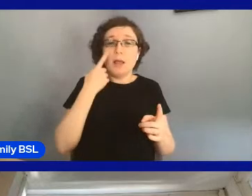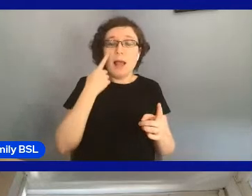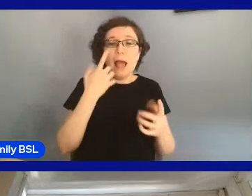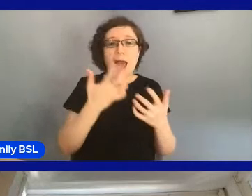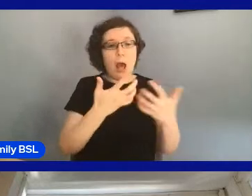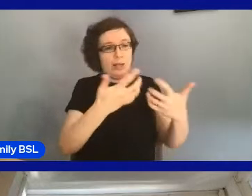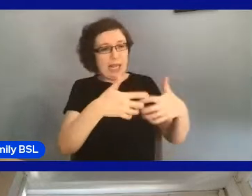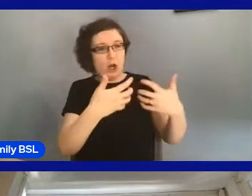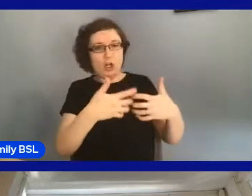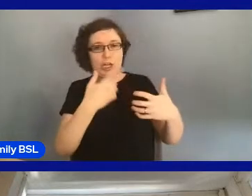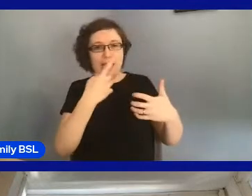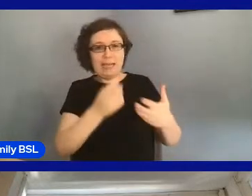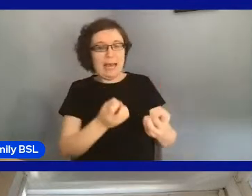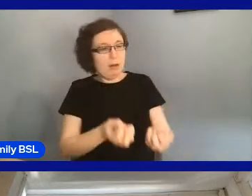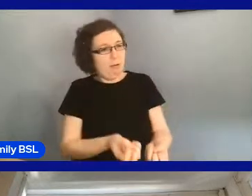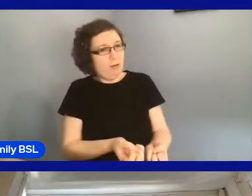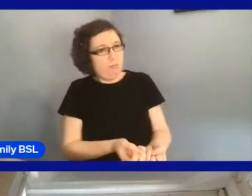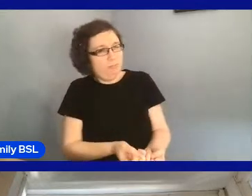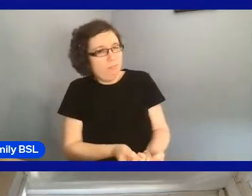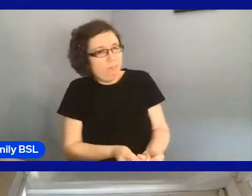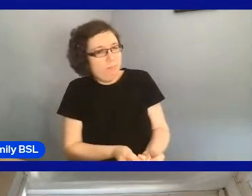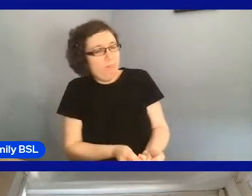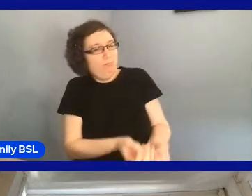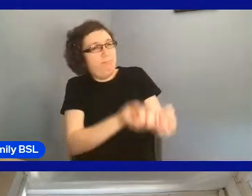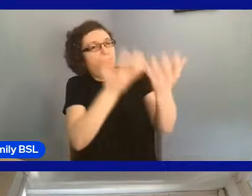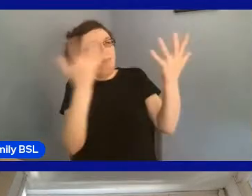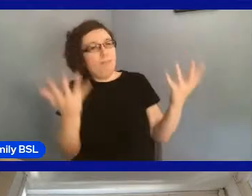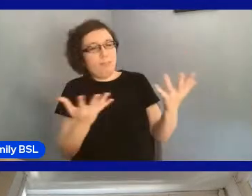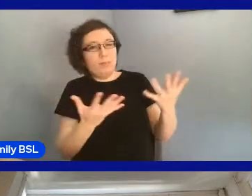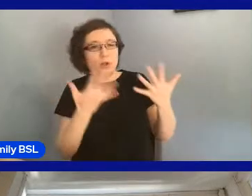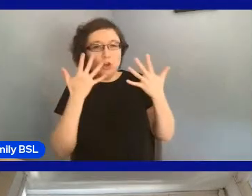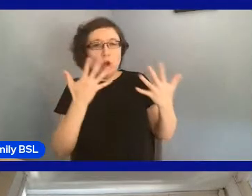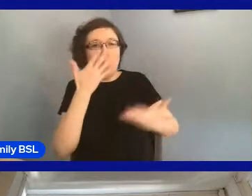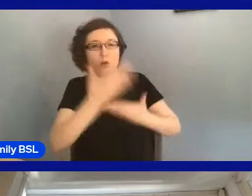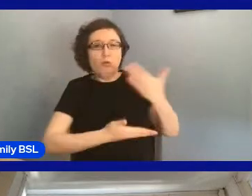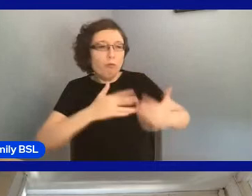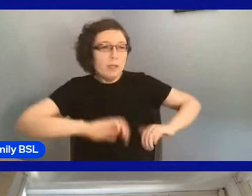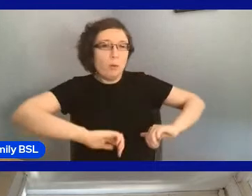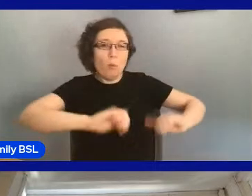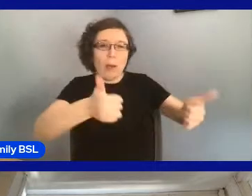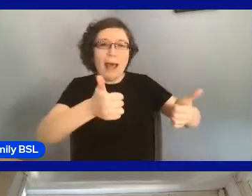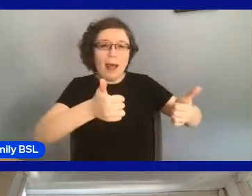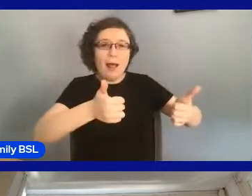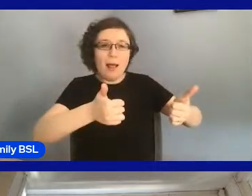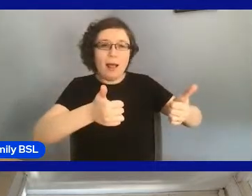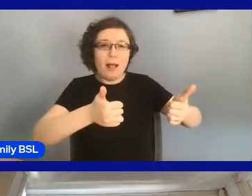use technology to really bring these stories to life. We did quite a lot of R&D, and thought of